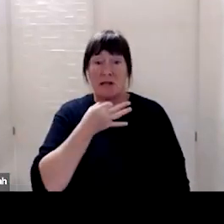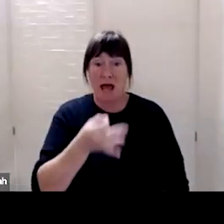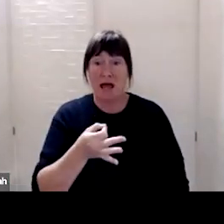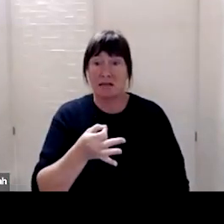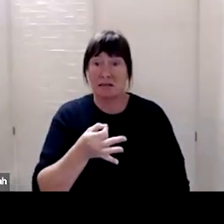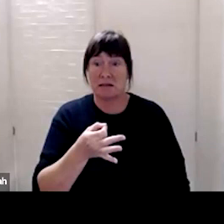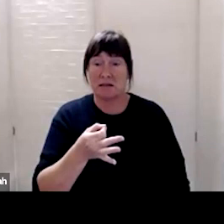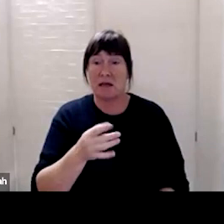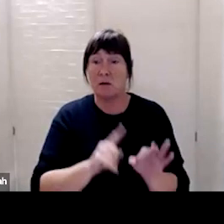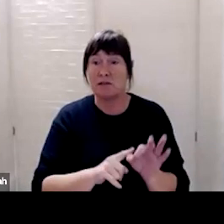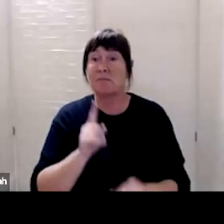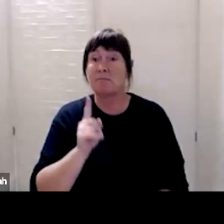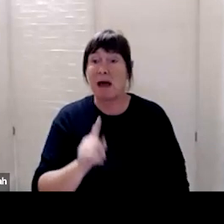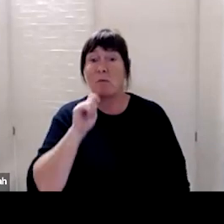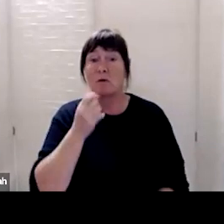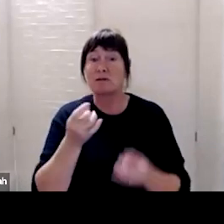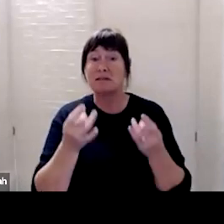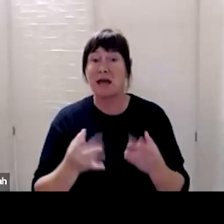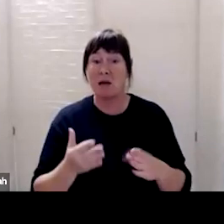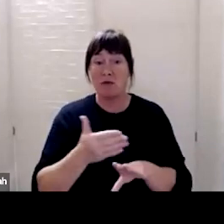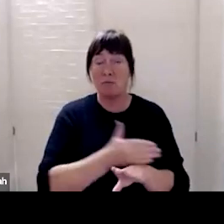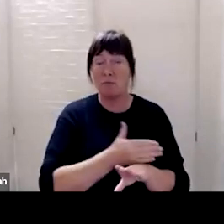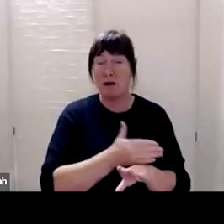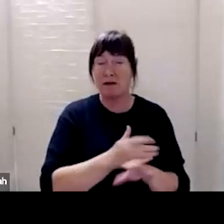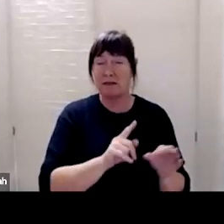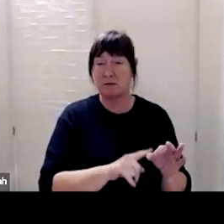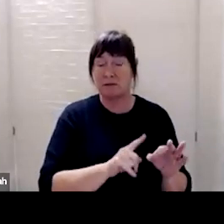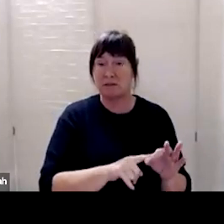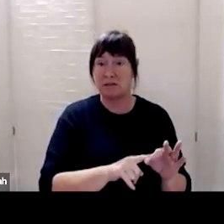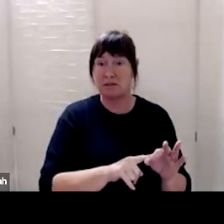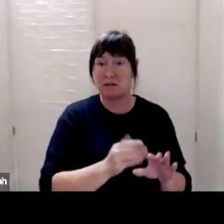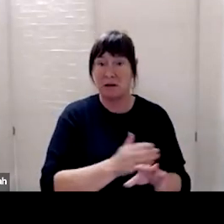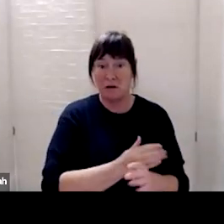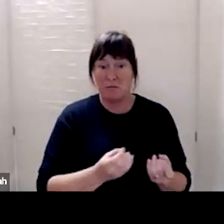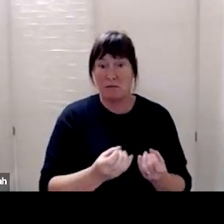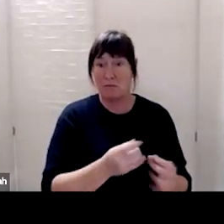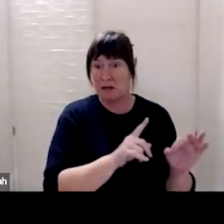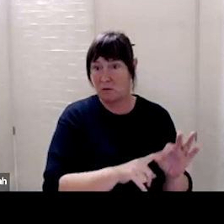but we’re going to start with the pre-prepared questions that people have submitted.